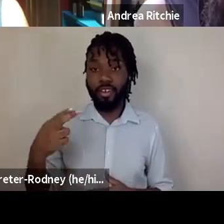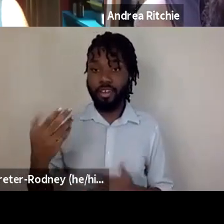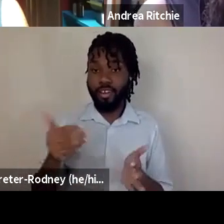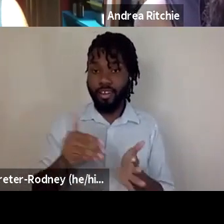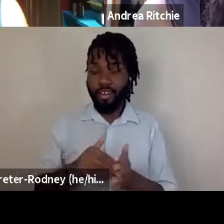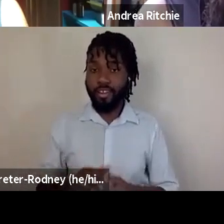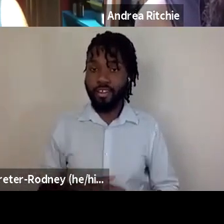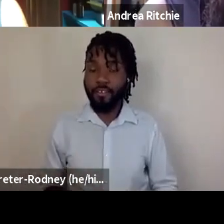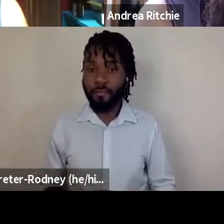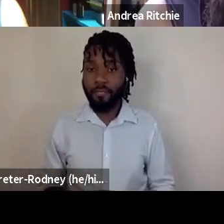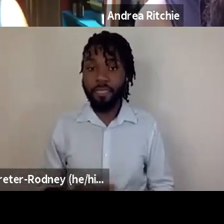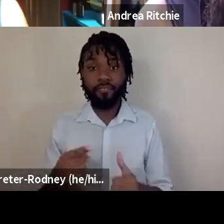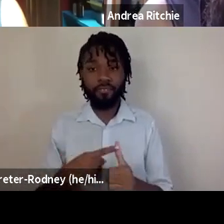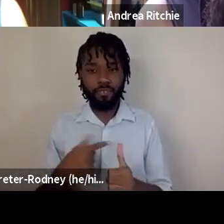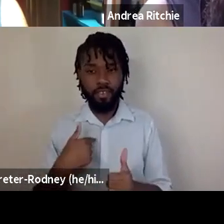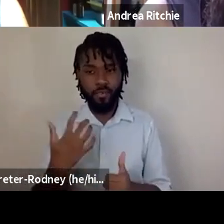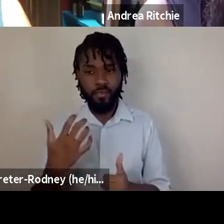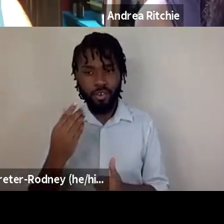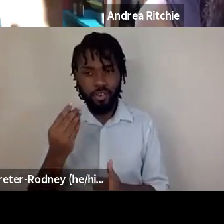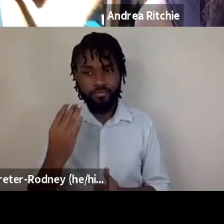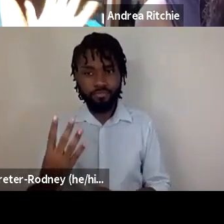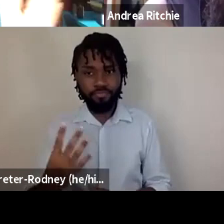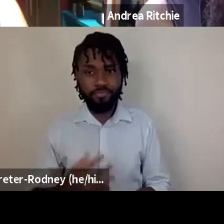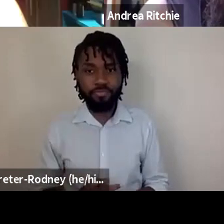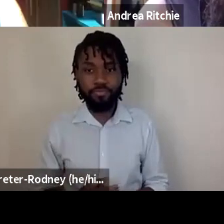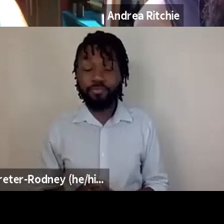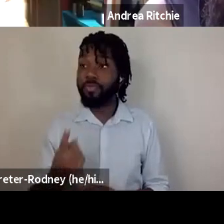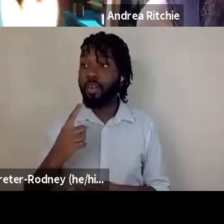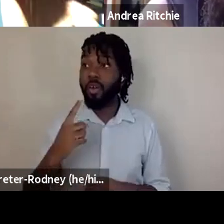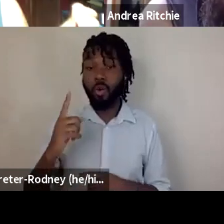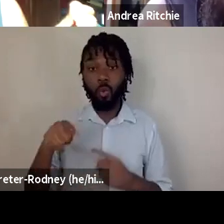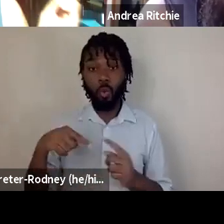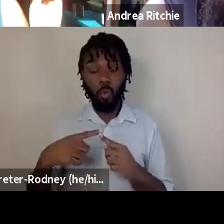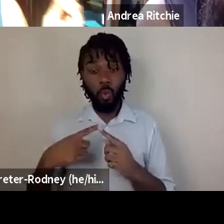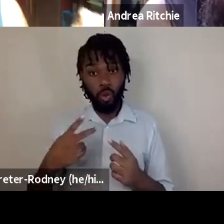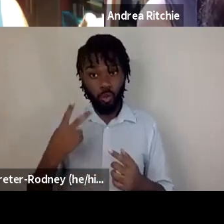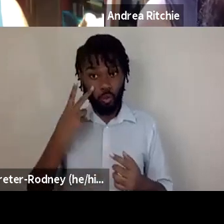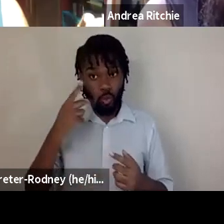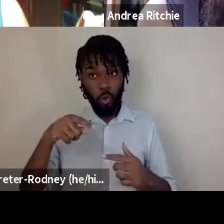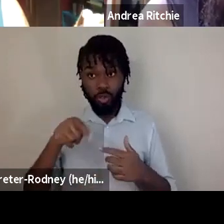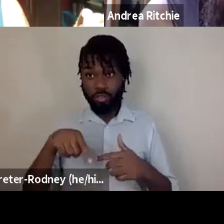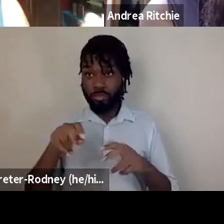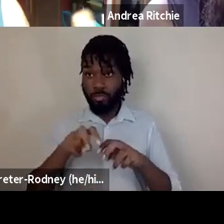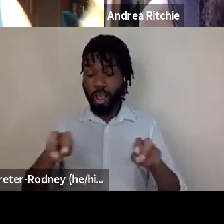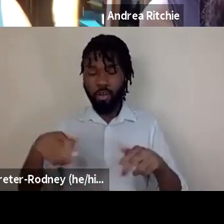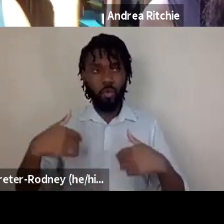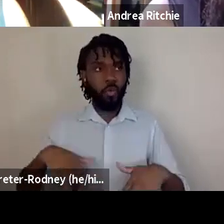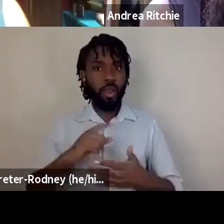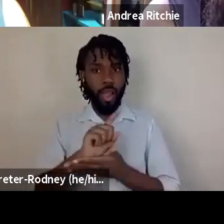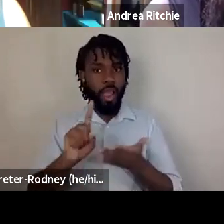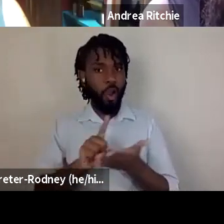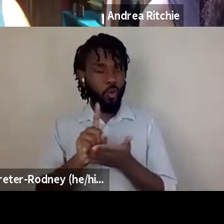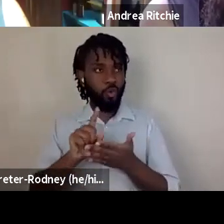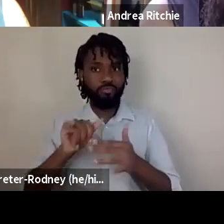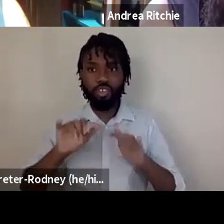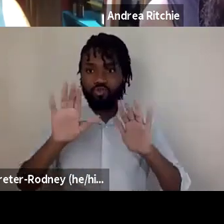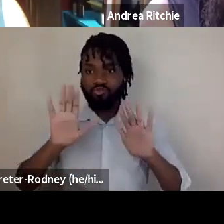I wanna say, when I first saw this panel, I was like, it's an hour. This is great. That's actually accessible for a lot of people,